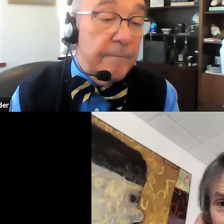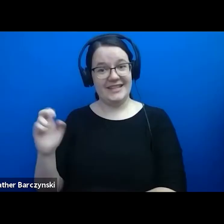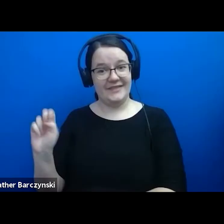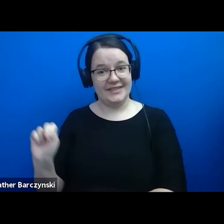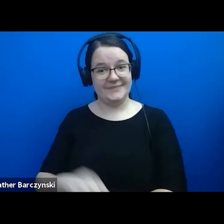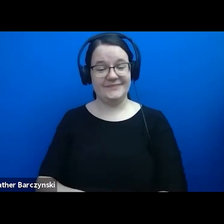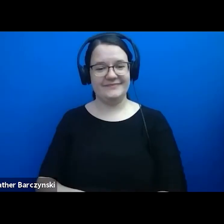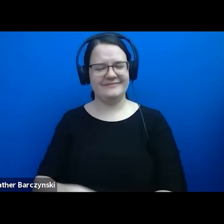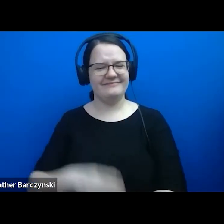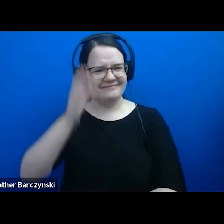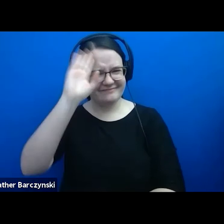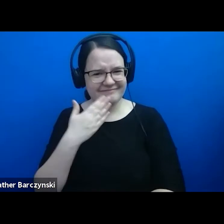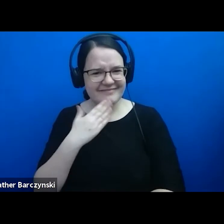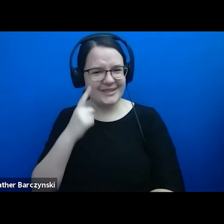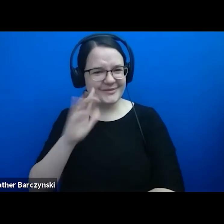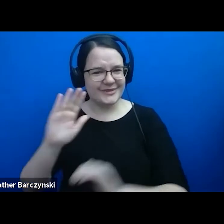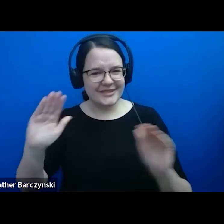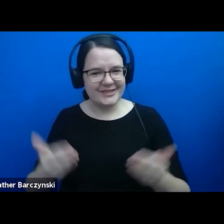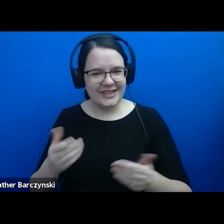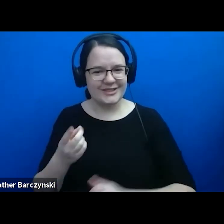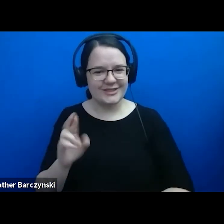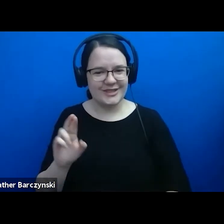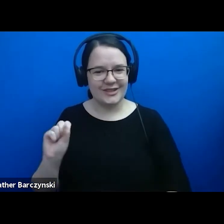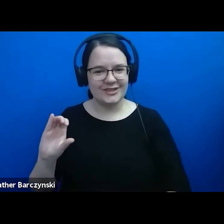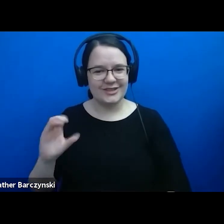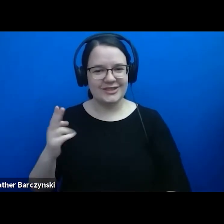hi thanks very much for that introduction dr schneider so it's a real pleasure to be